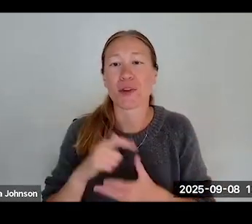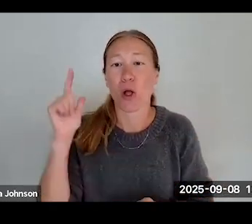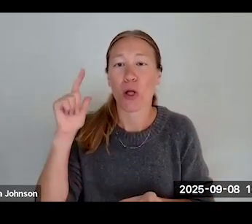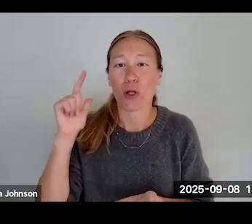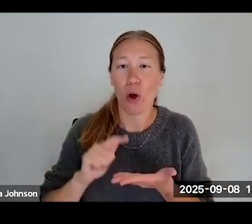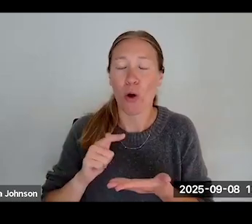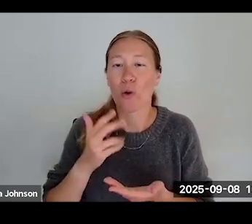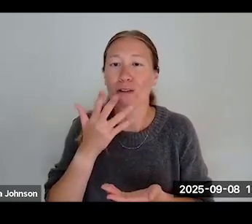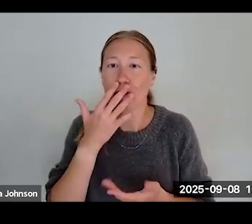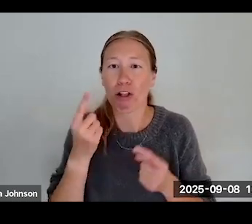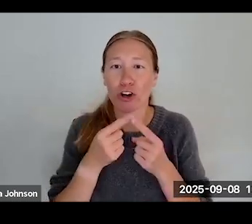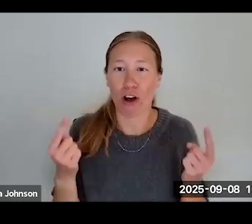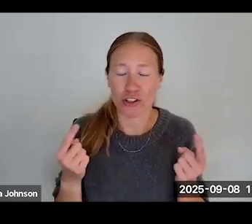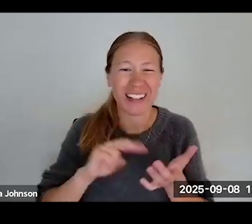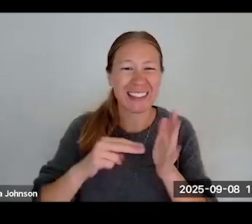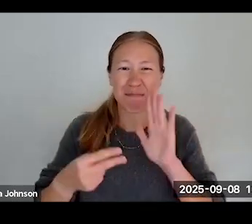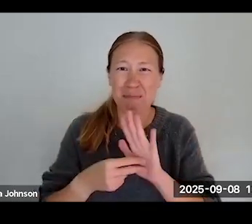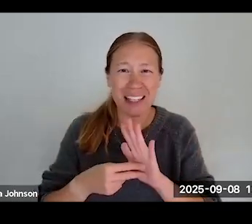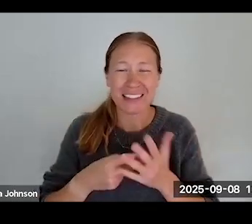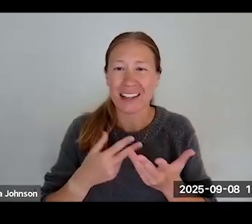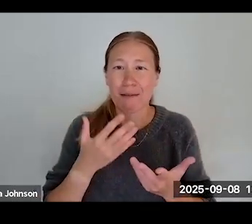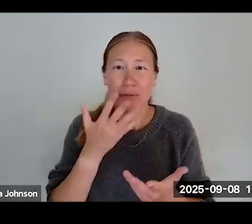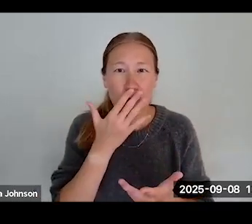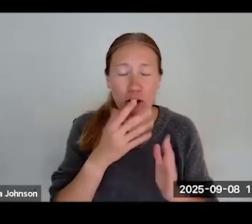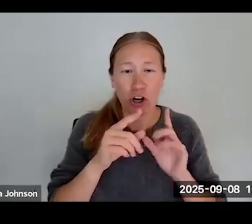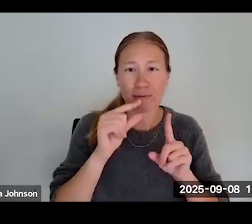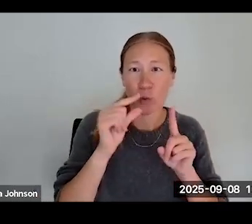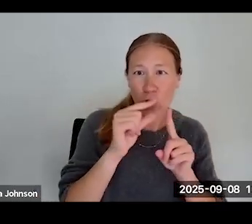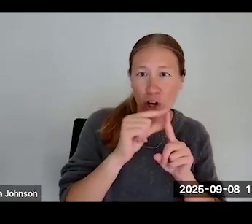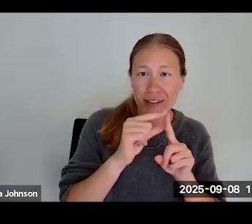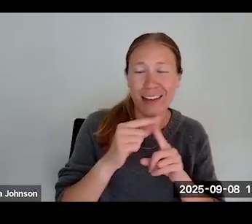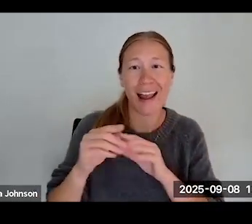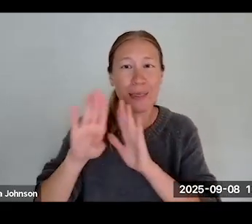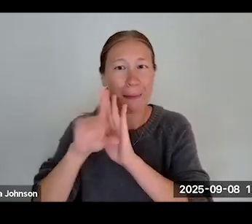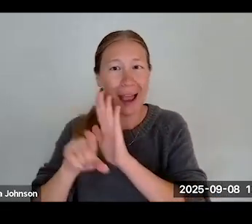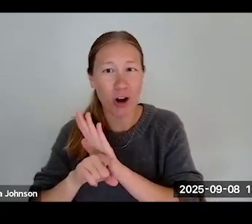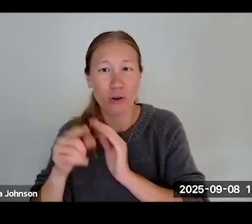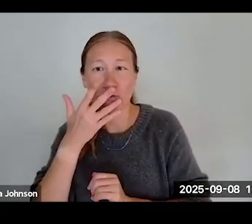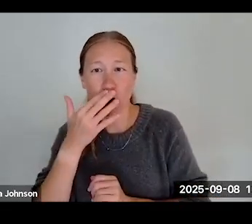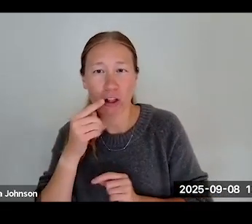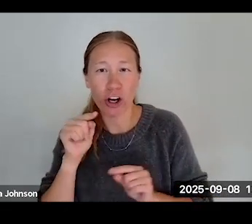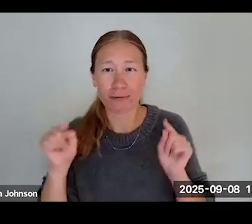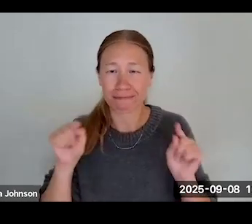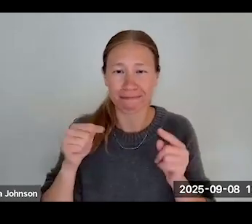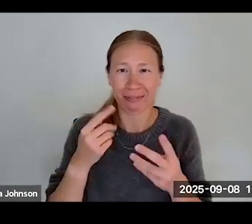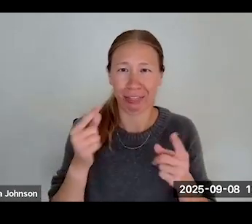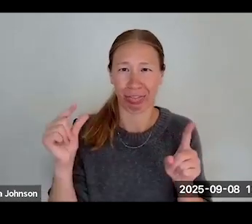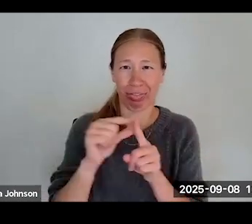So this just means low contrast existing between the text color and any background colors that are behind that text.